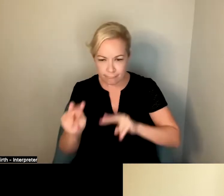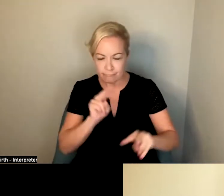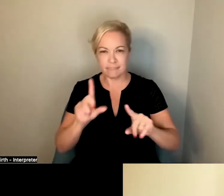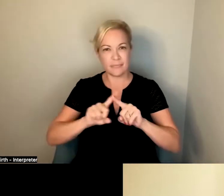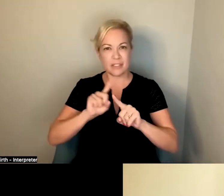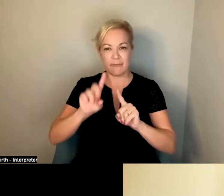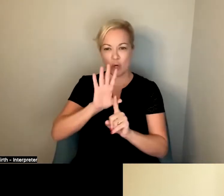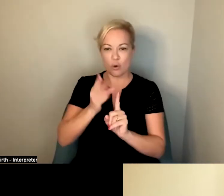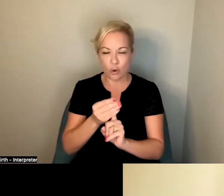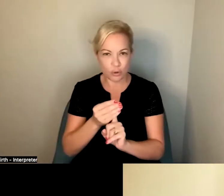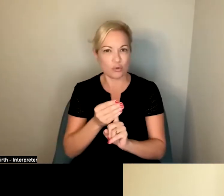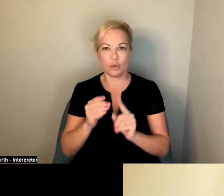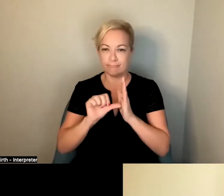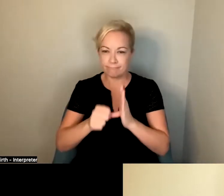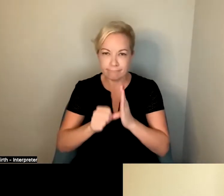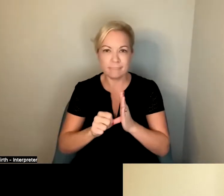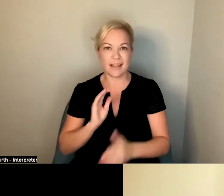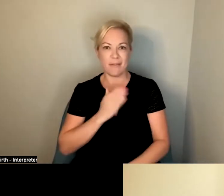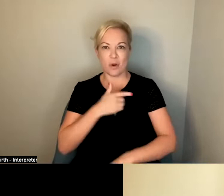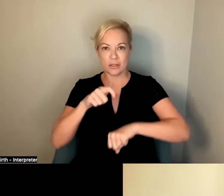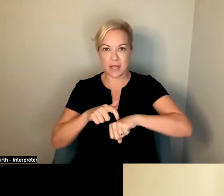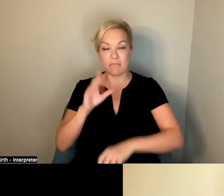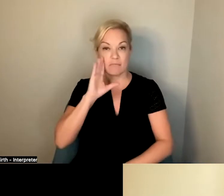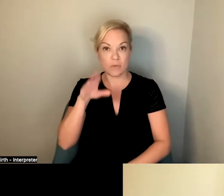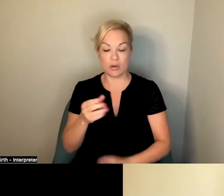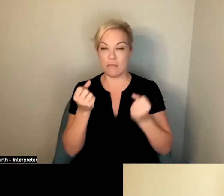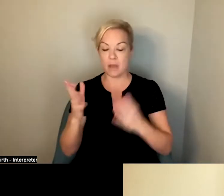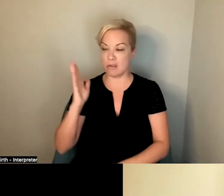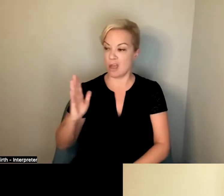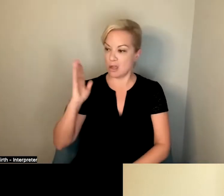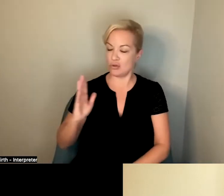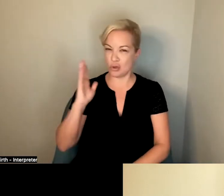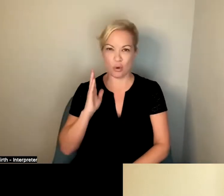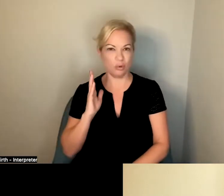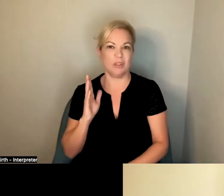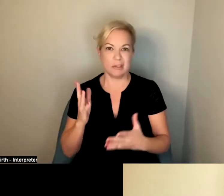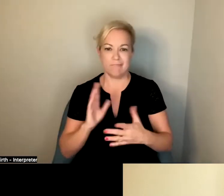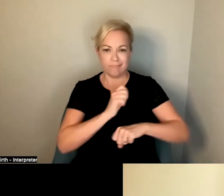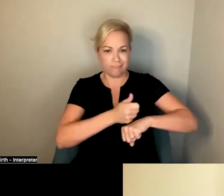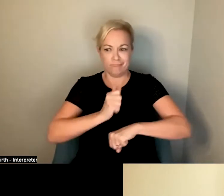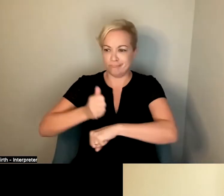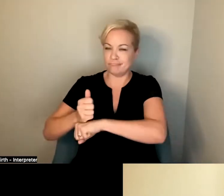cases disrupting age-old formulas for what we expect to find within the confines of museums.